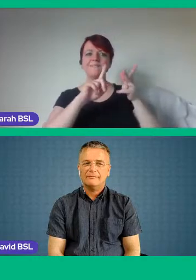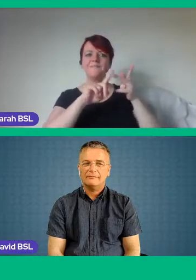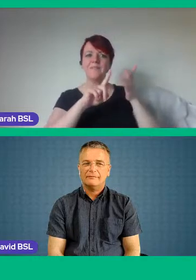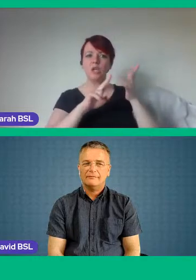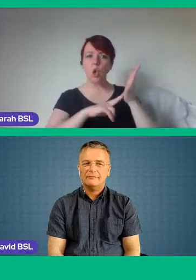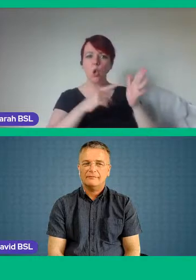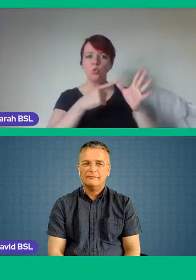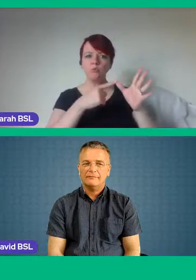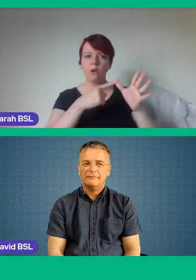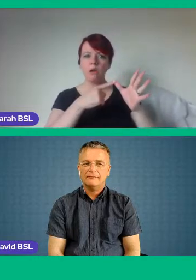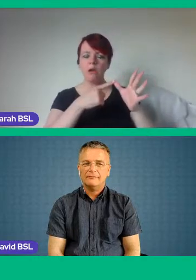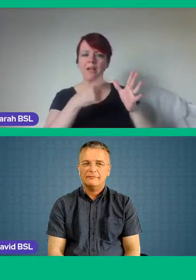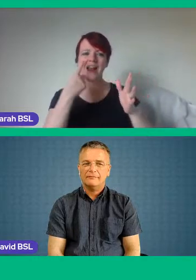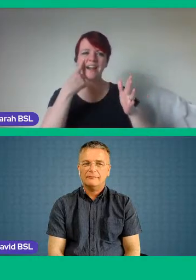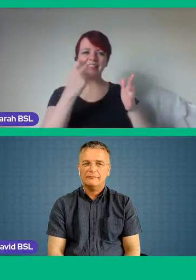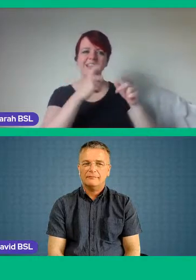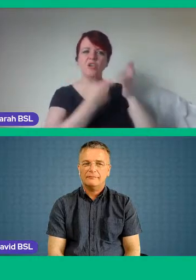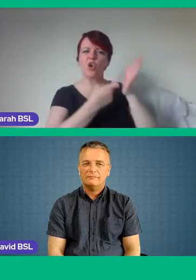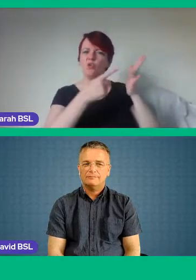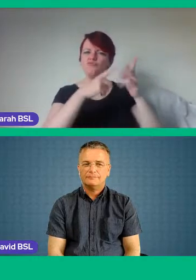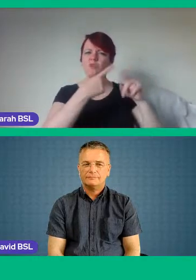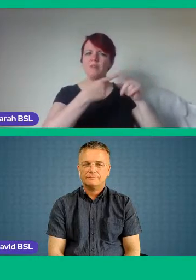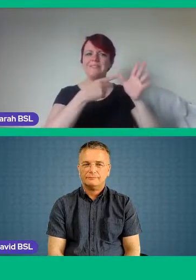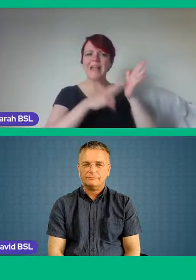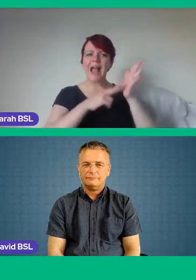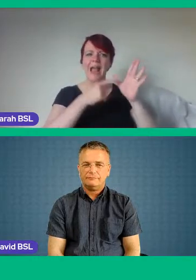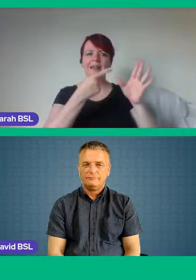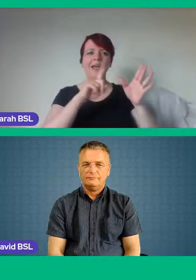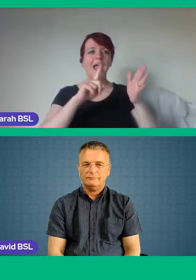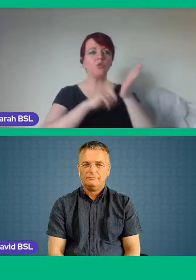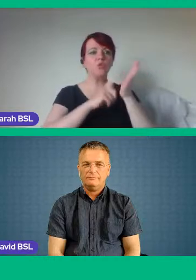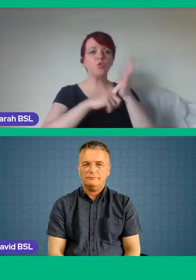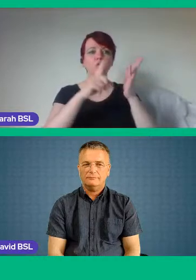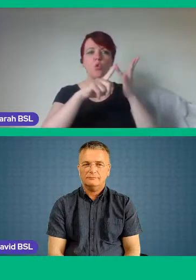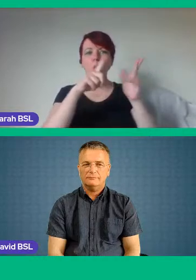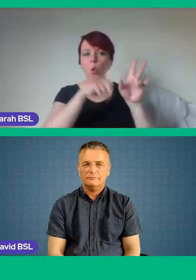experience in, so Fiona's question is "how do you navigate